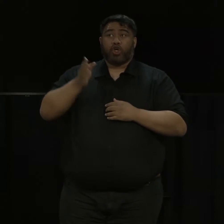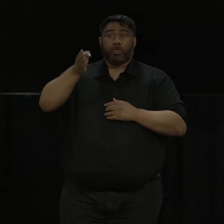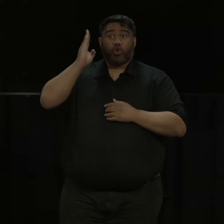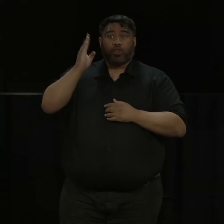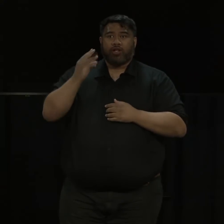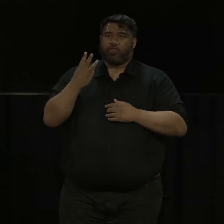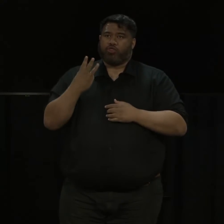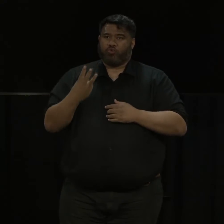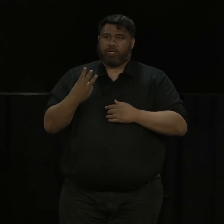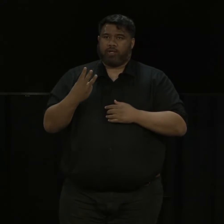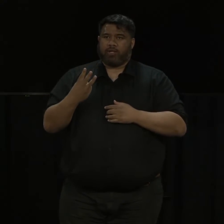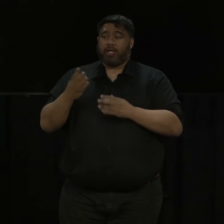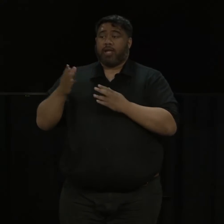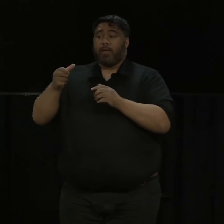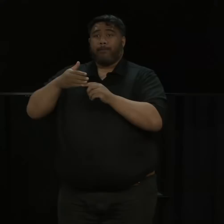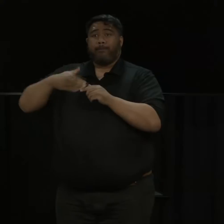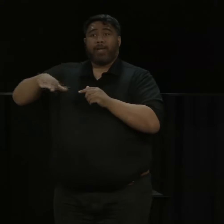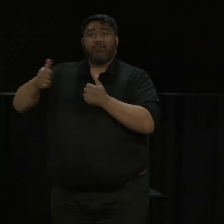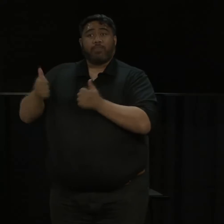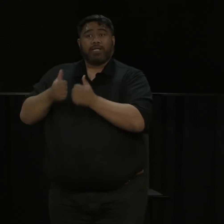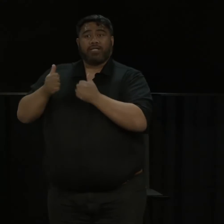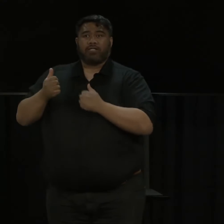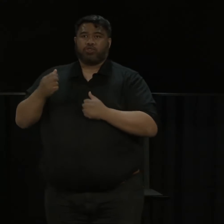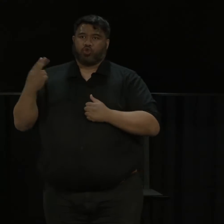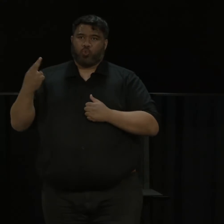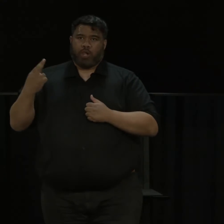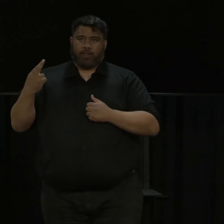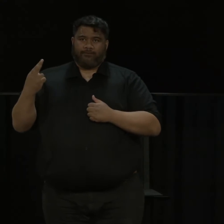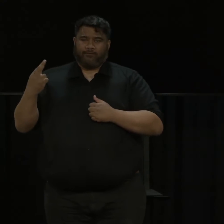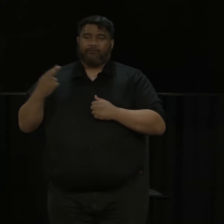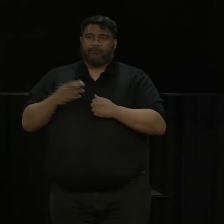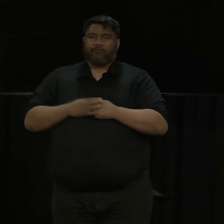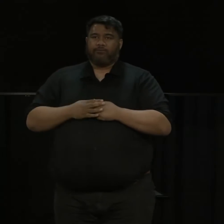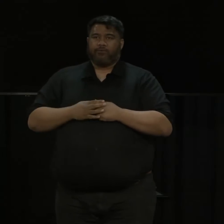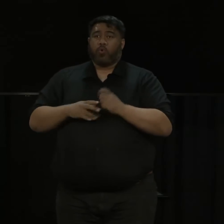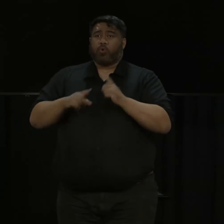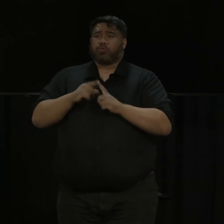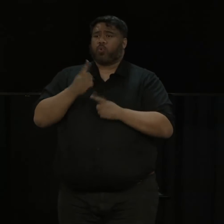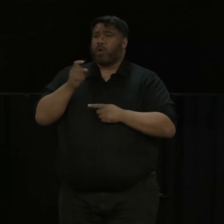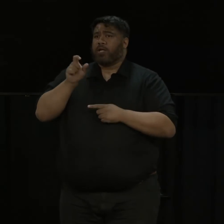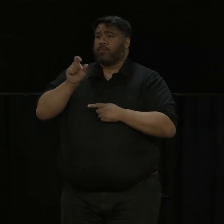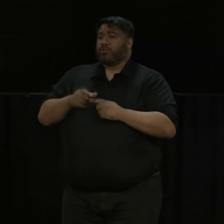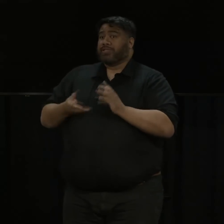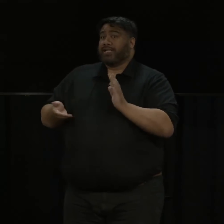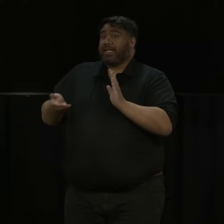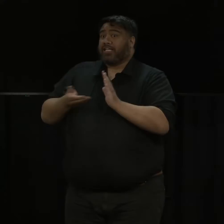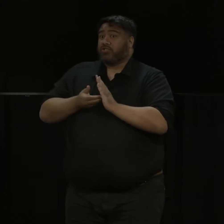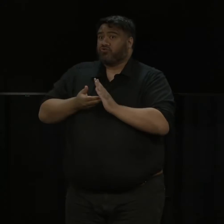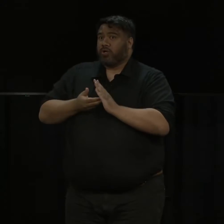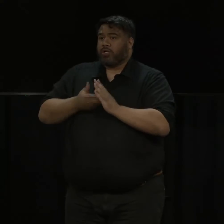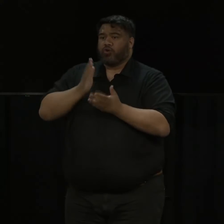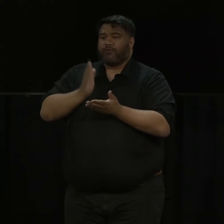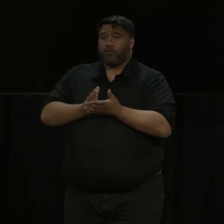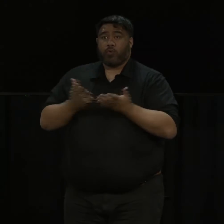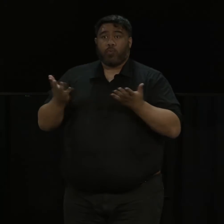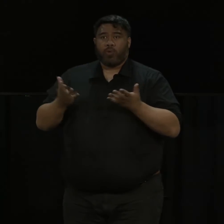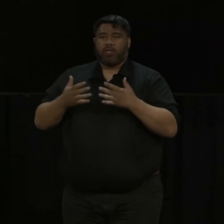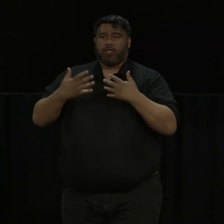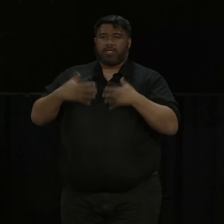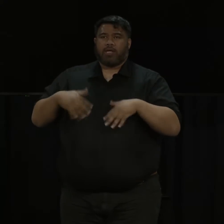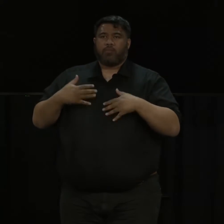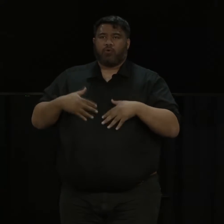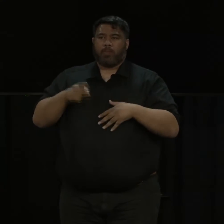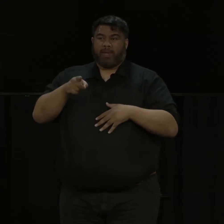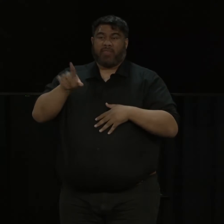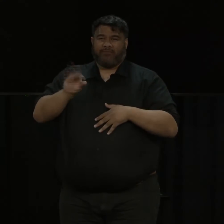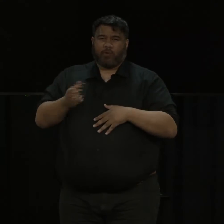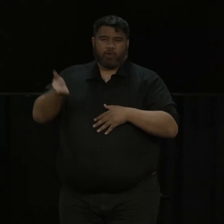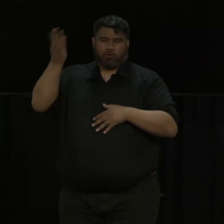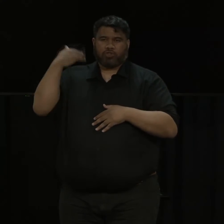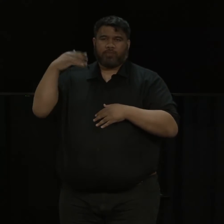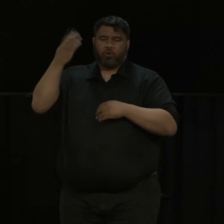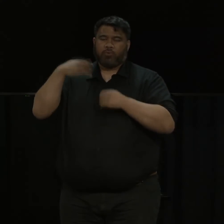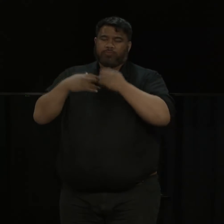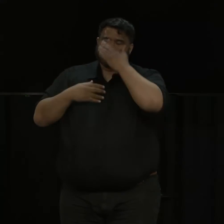community -- 215.